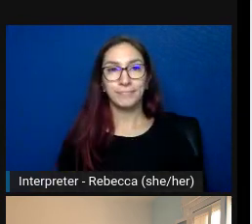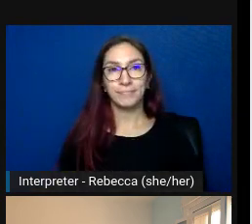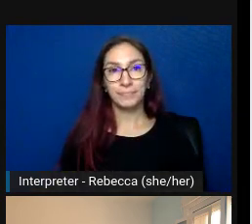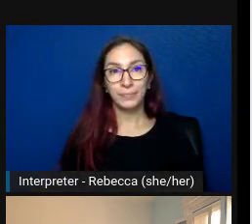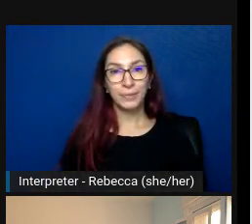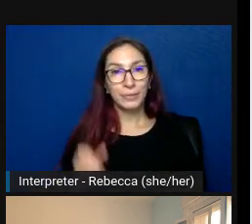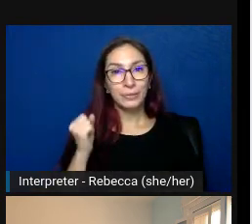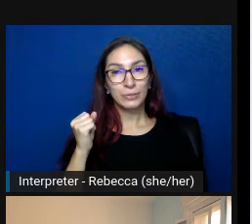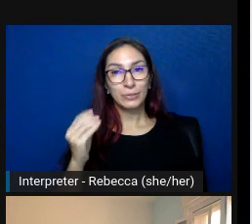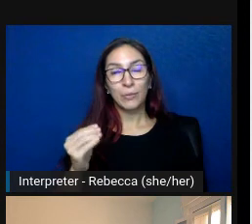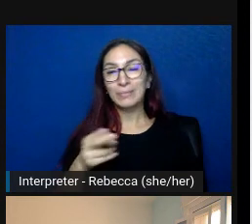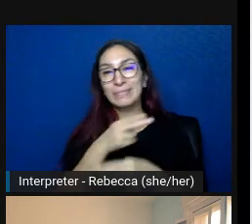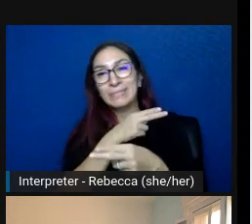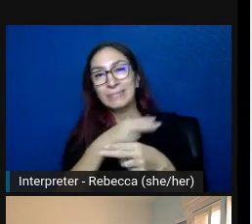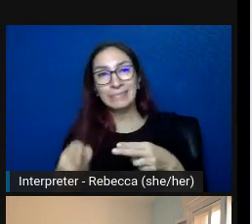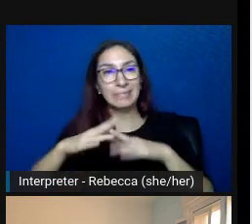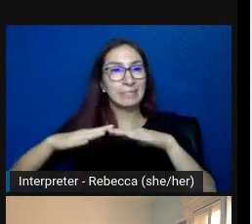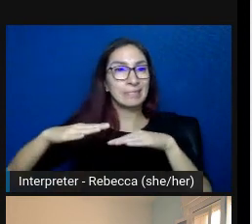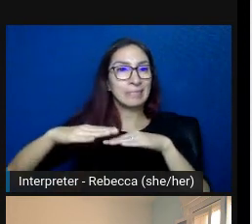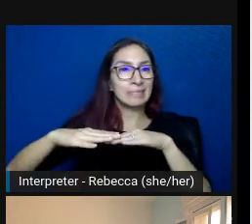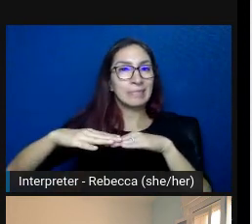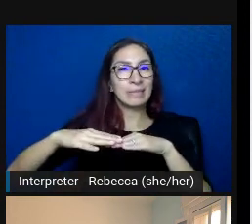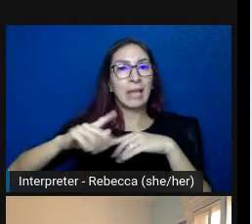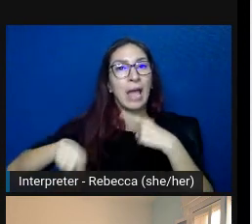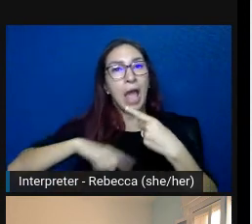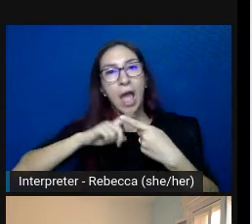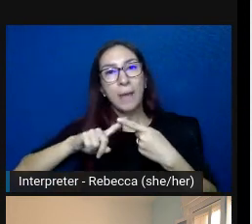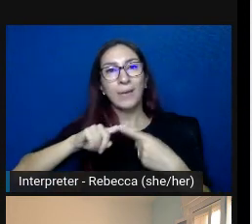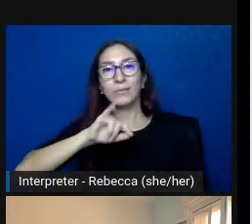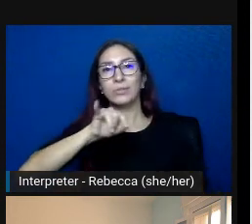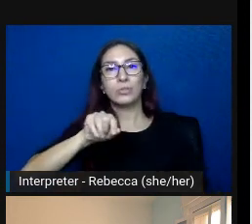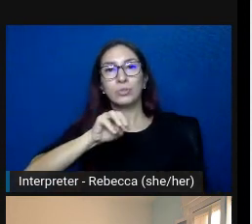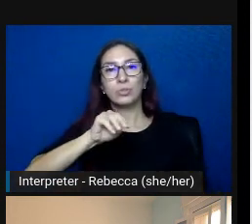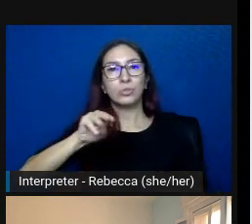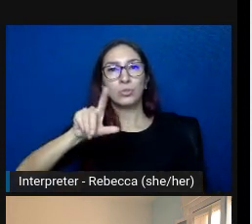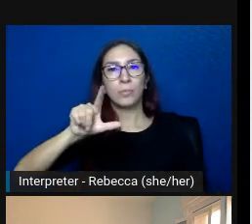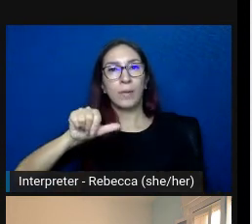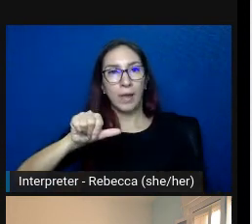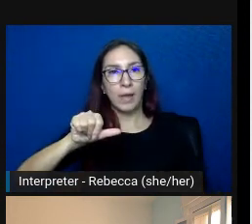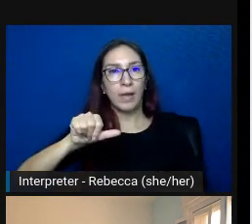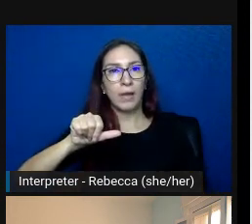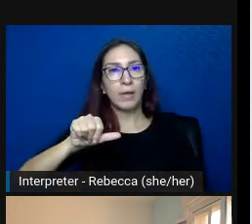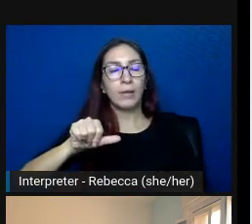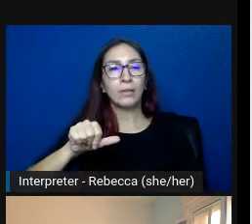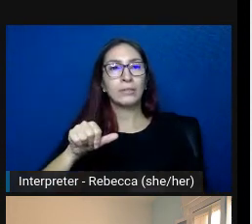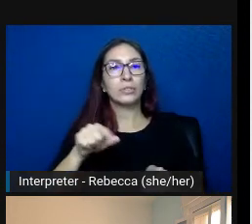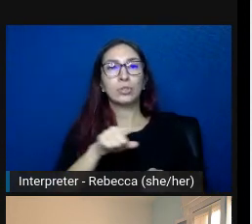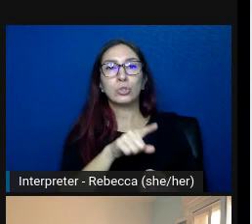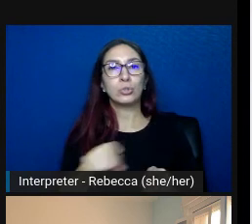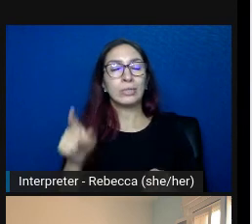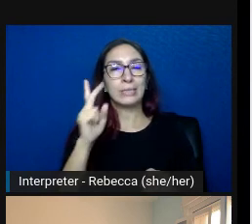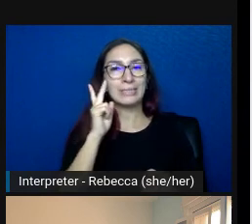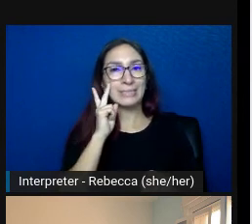A little bit of Joomla wants. What you can see here if you have a screen